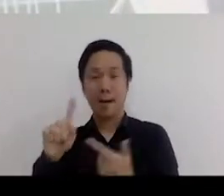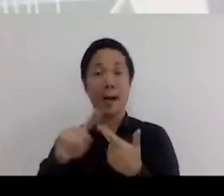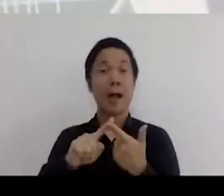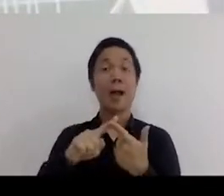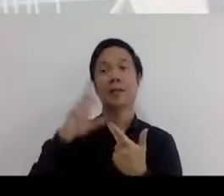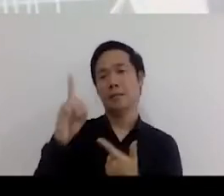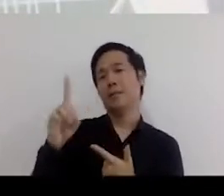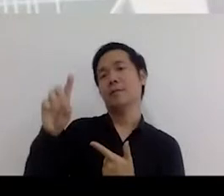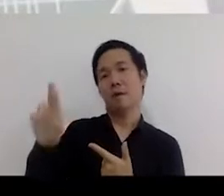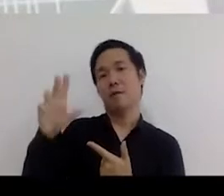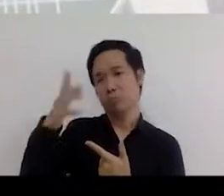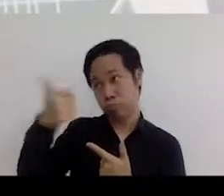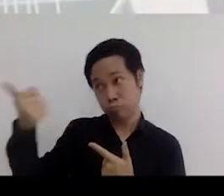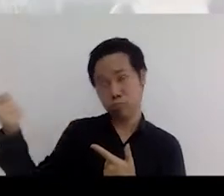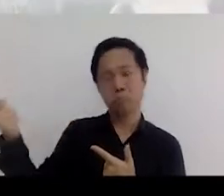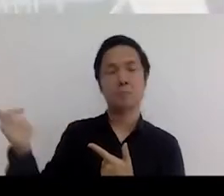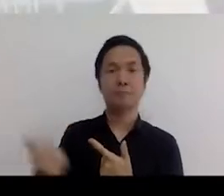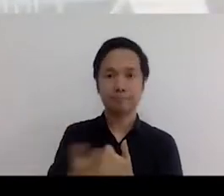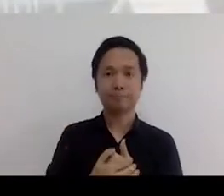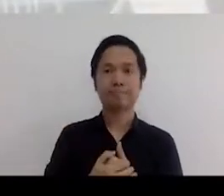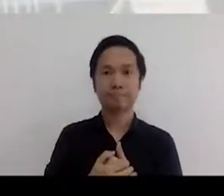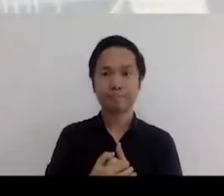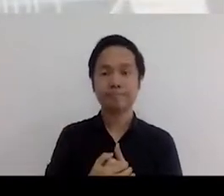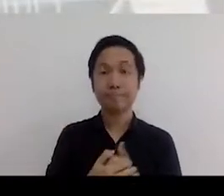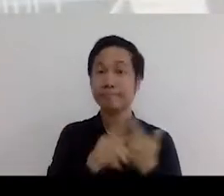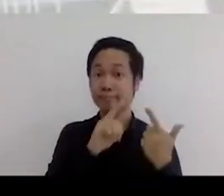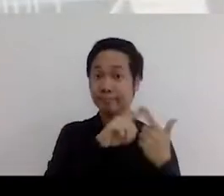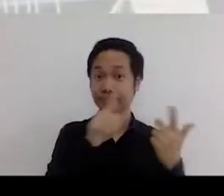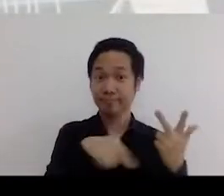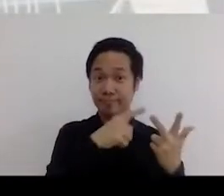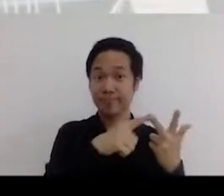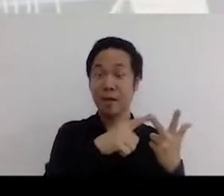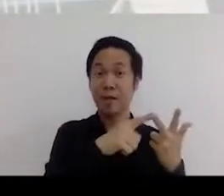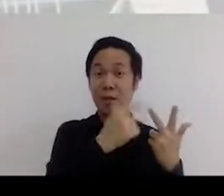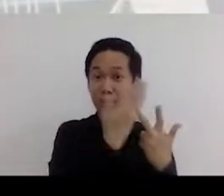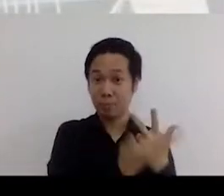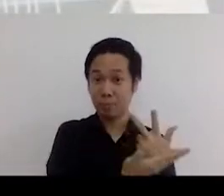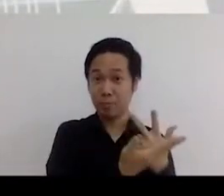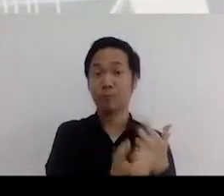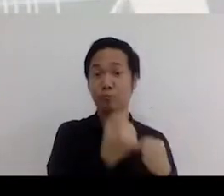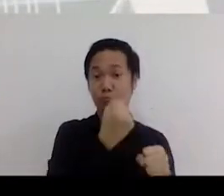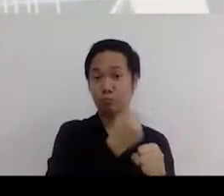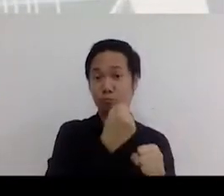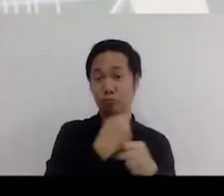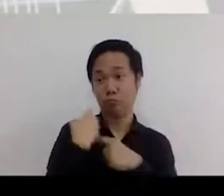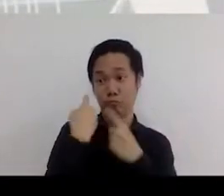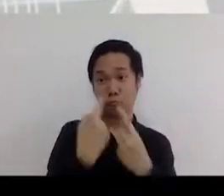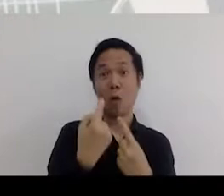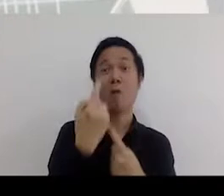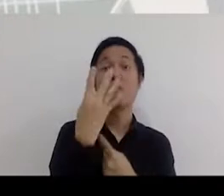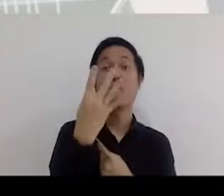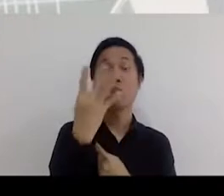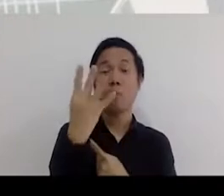so she knows intimately what it is like to be responding to crises and prior to joining the UN system,